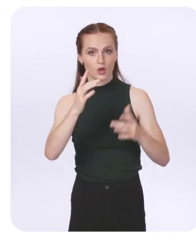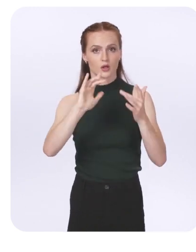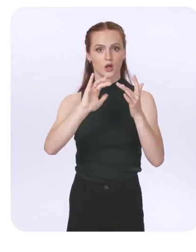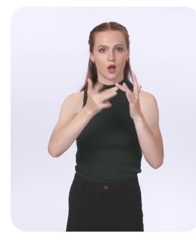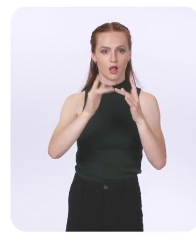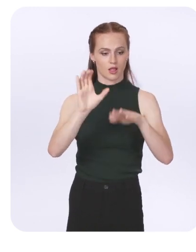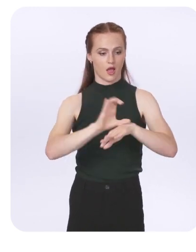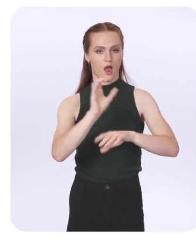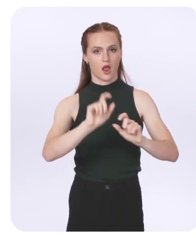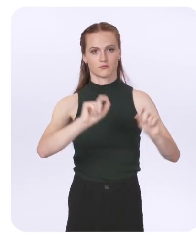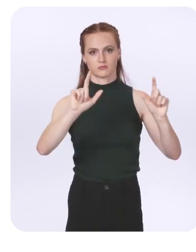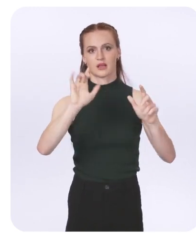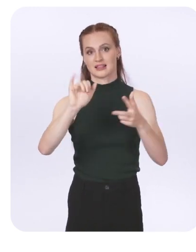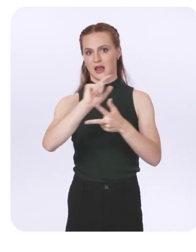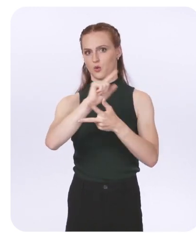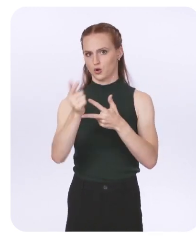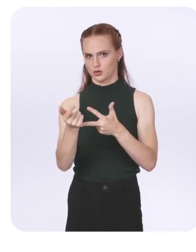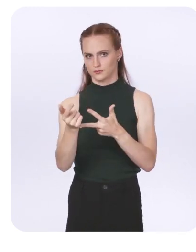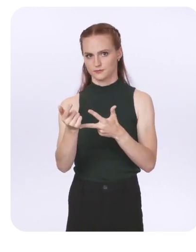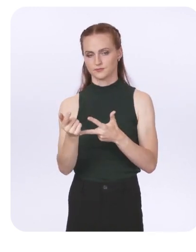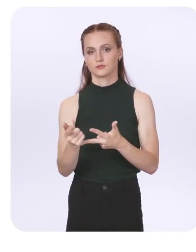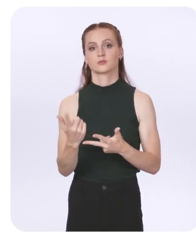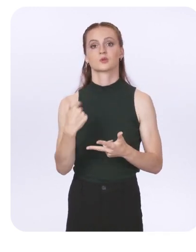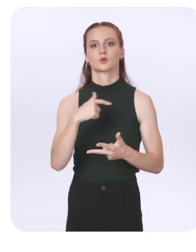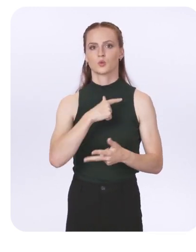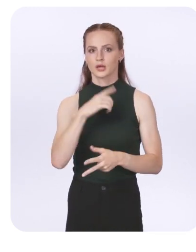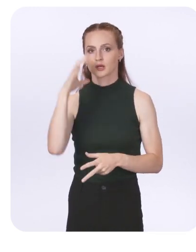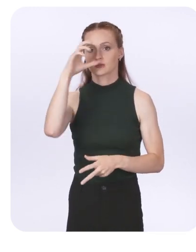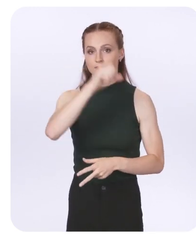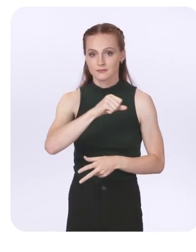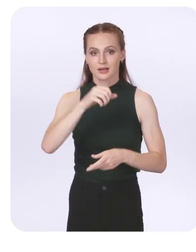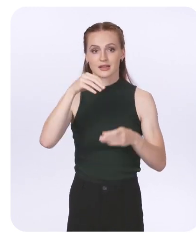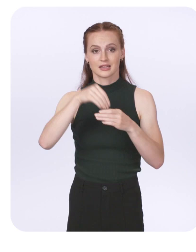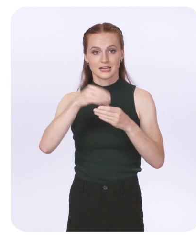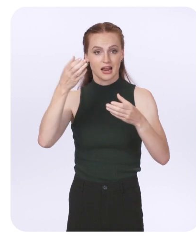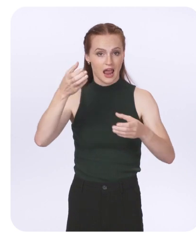or mobile as opposed to the web. From a design perspective,